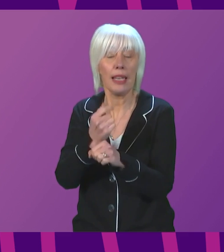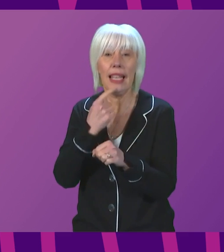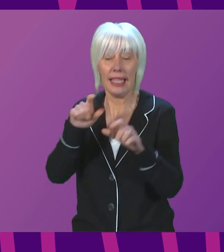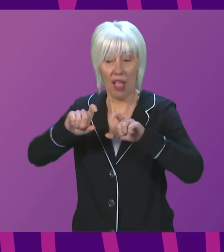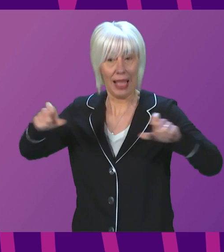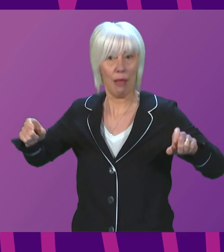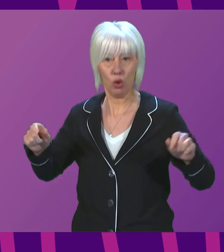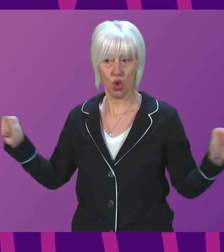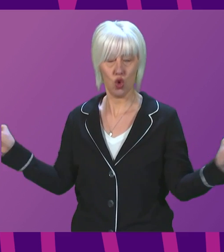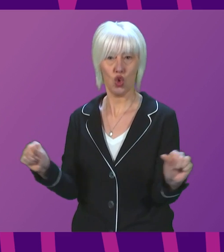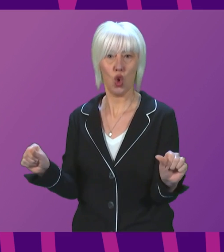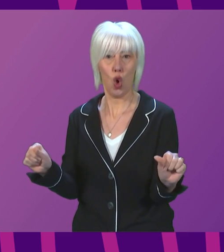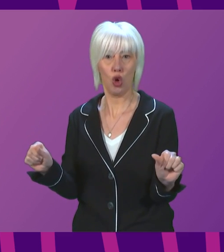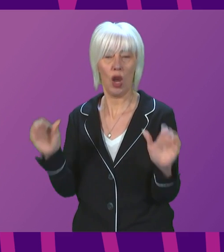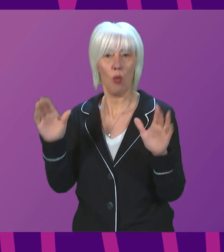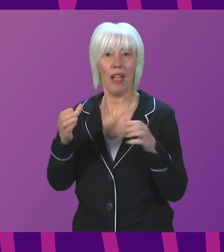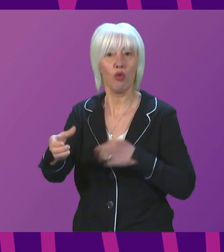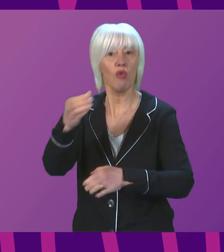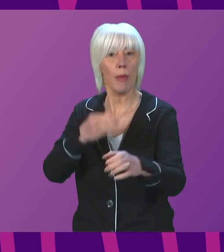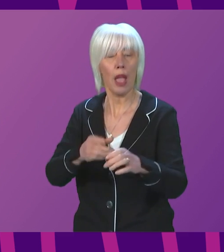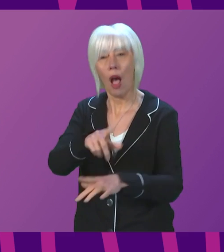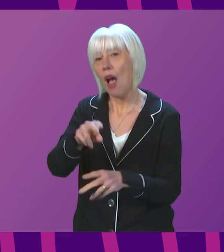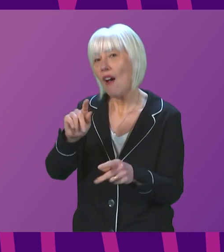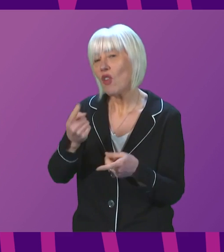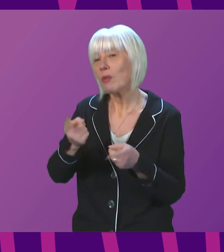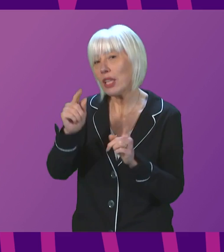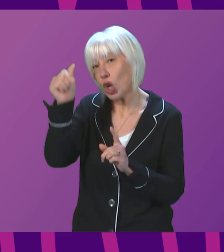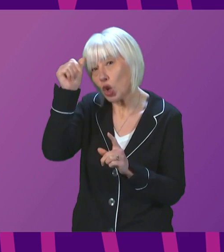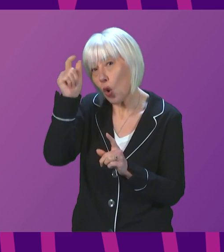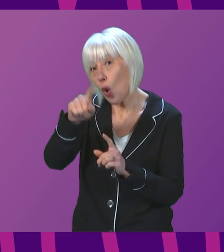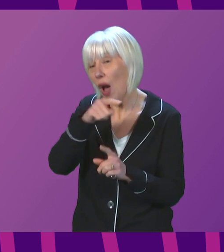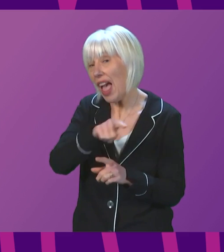The First Minister will be familiar with the ferry, because it is the one that she launched